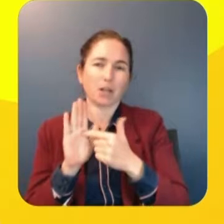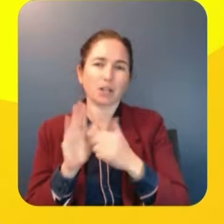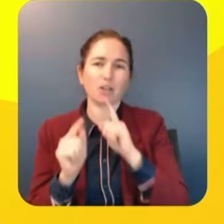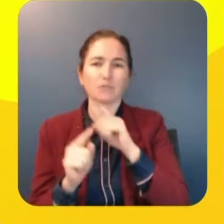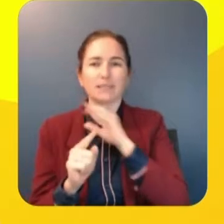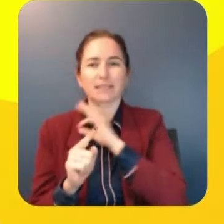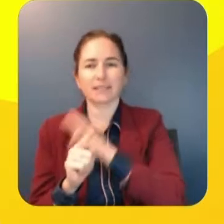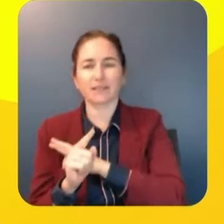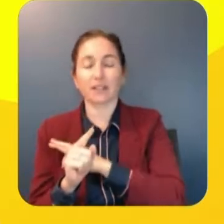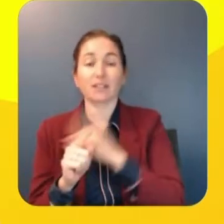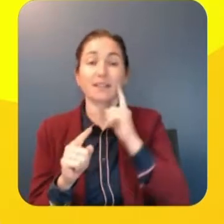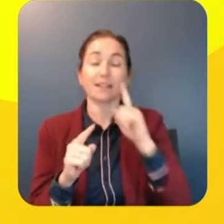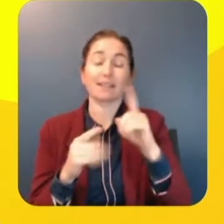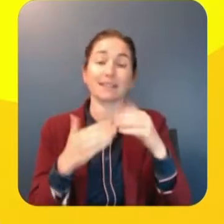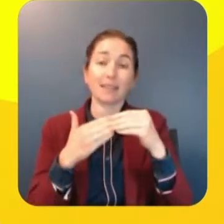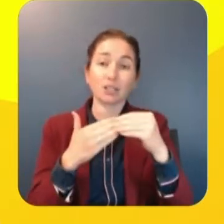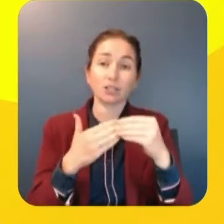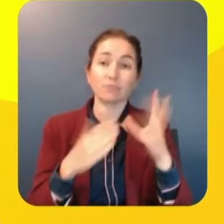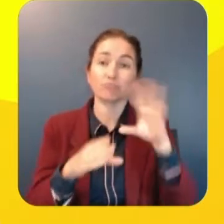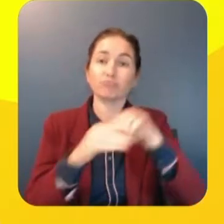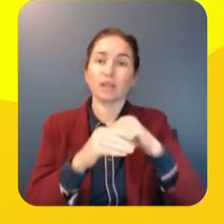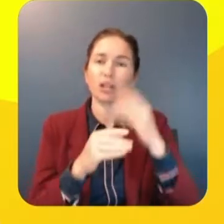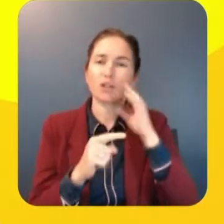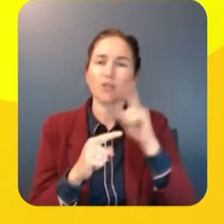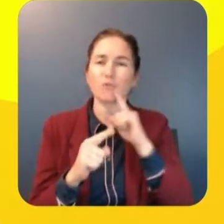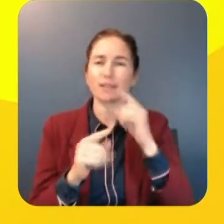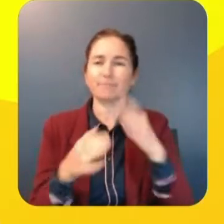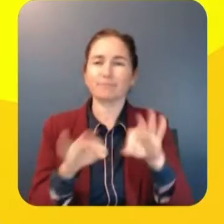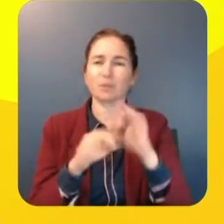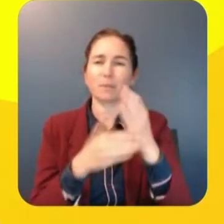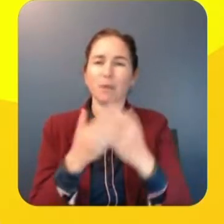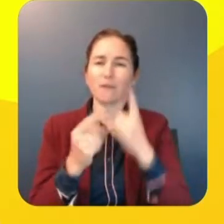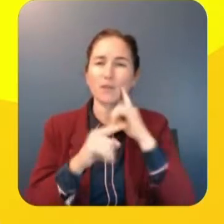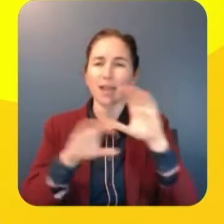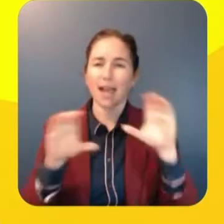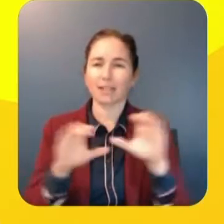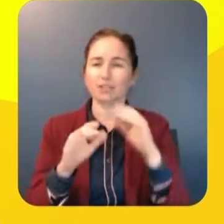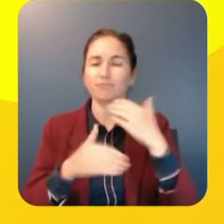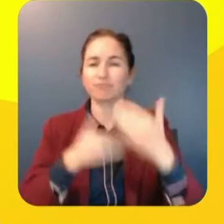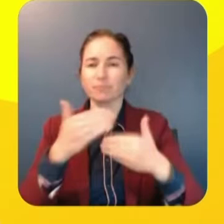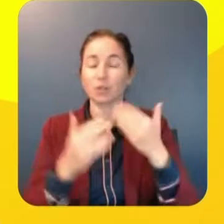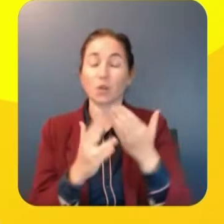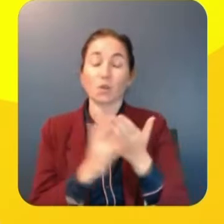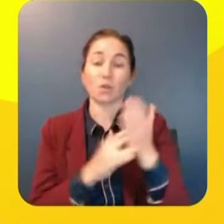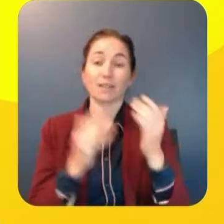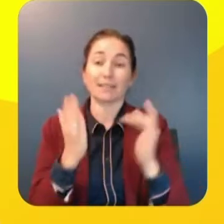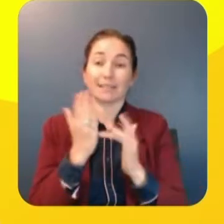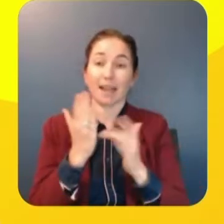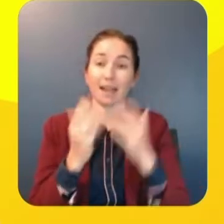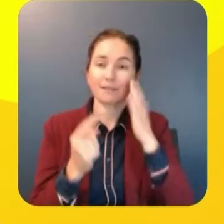which is a core component of the action to catalyze a tech report, which I know many of you have heard about this